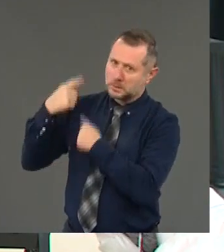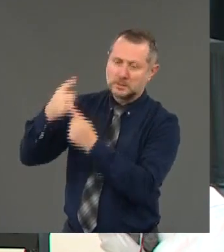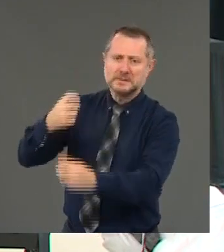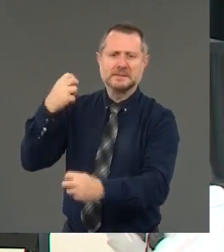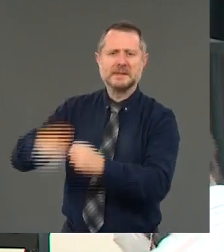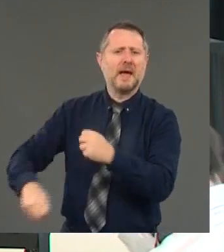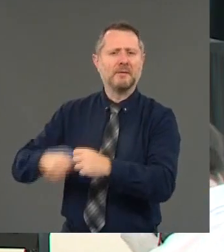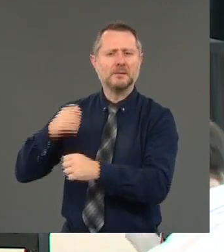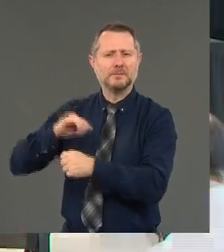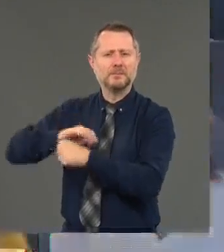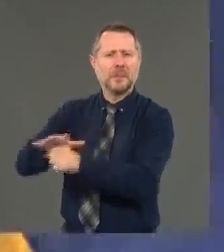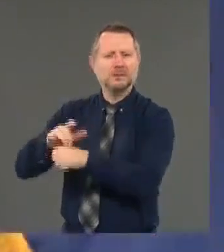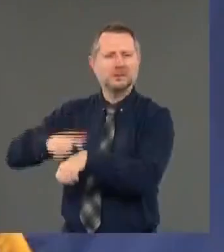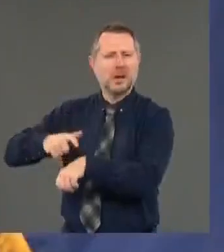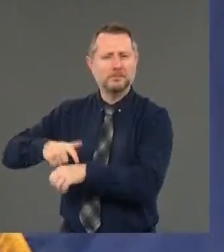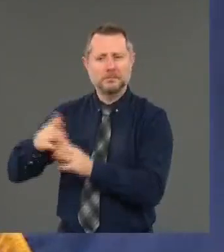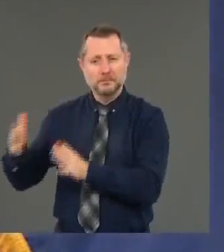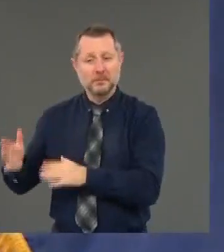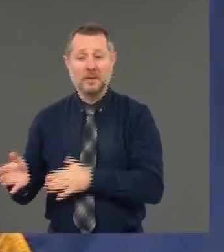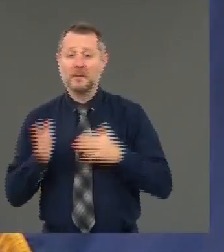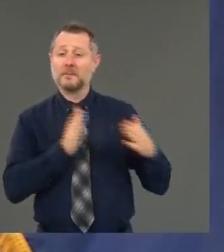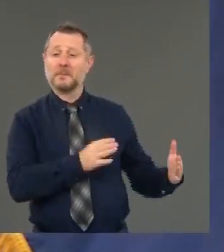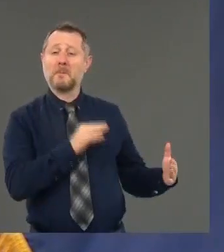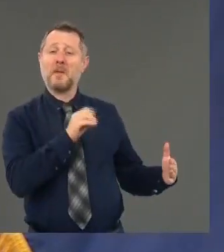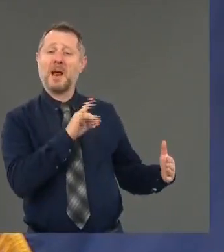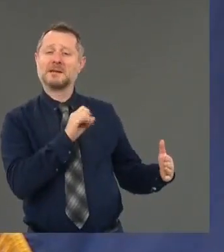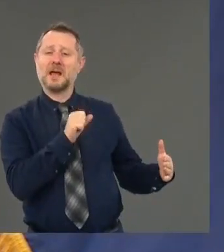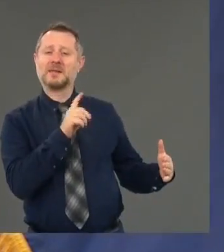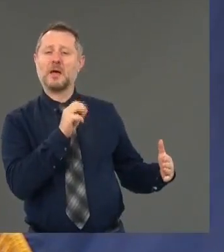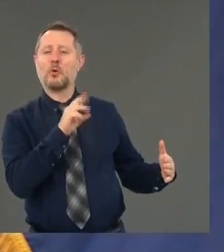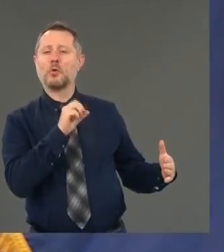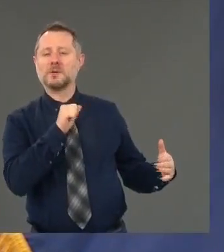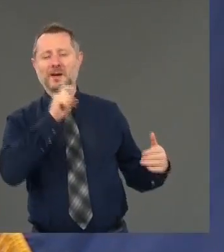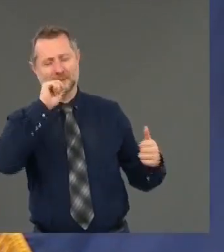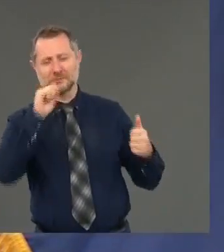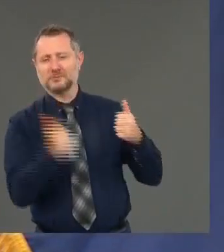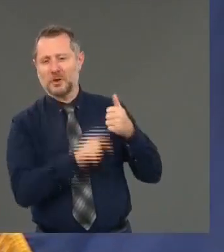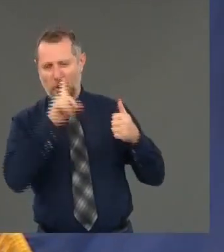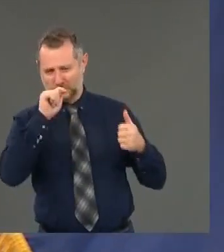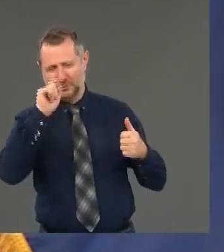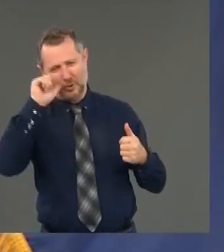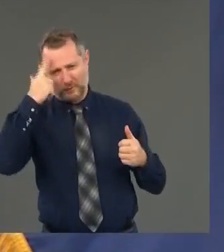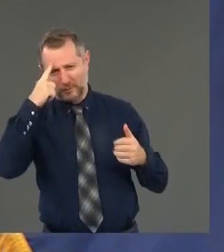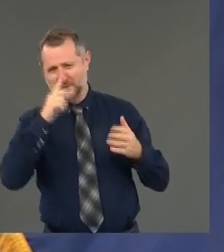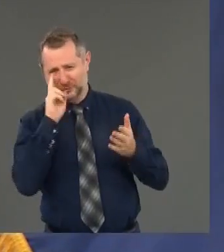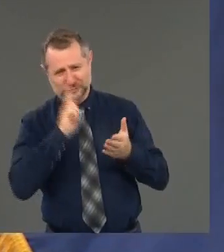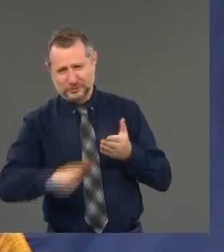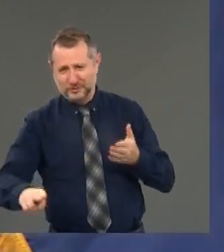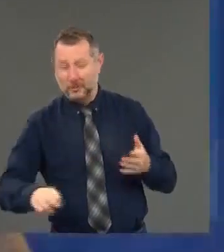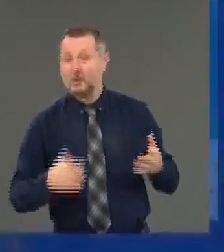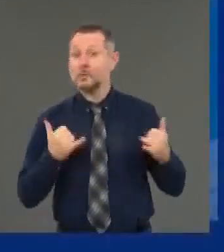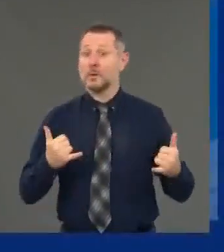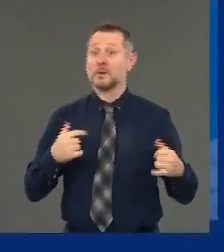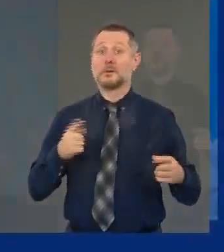ZUCKER, OUR GREAT HEALTH COMMISSIONER DOING AN EXTRAORDINARY JOB UNDER